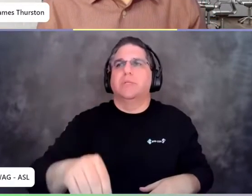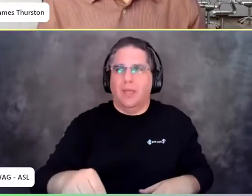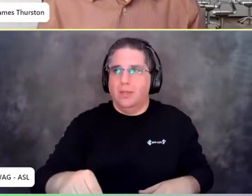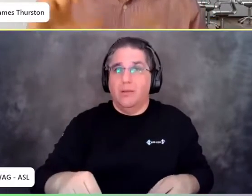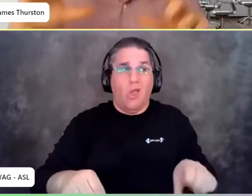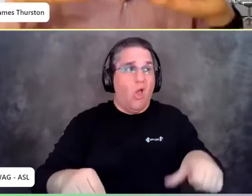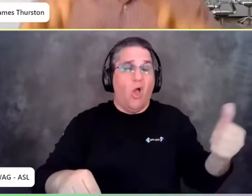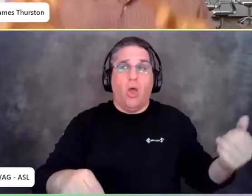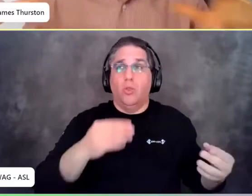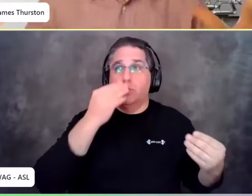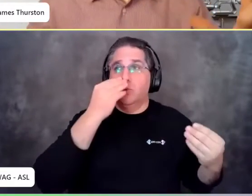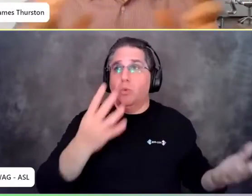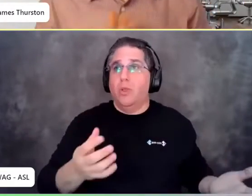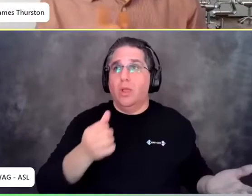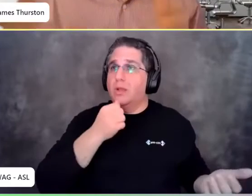do this, you're in the top 10